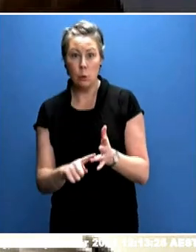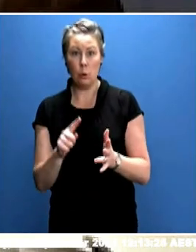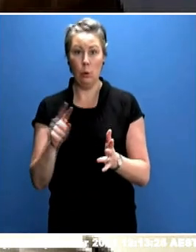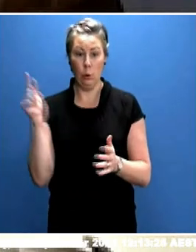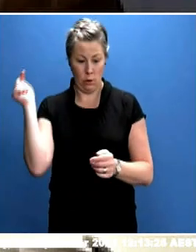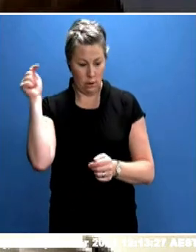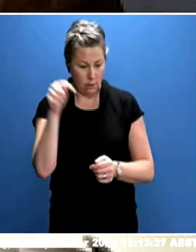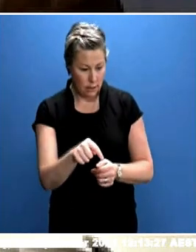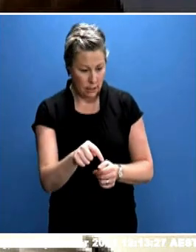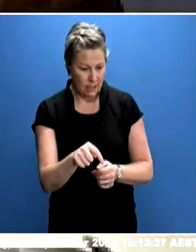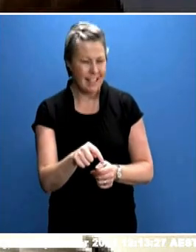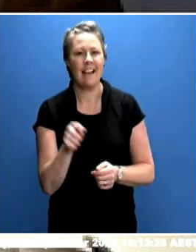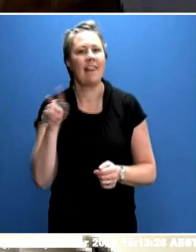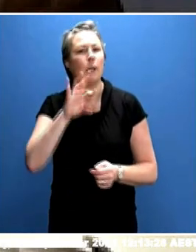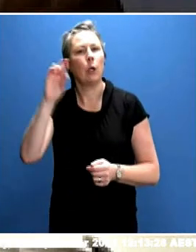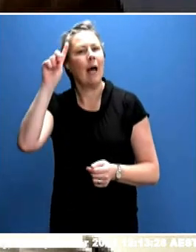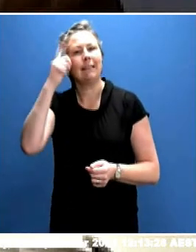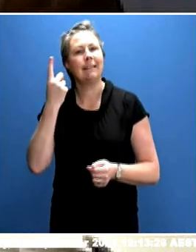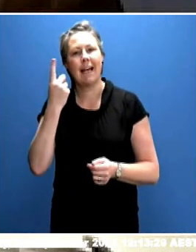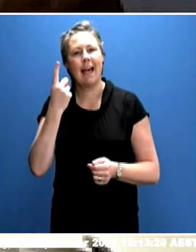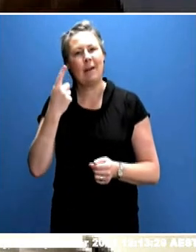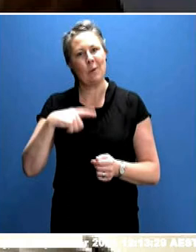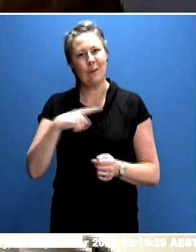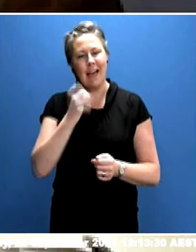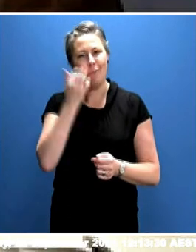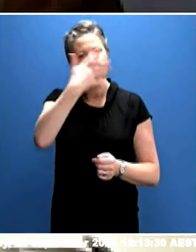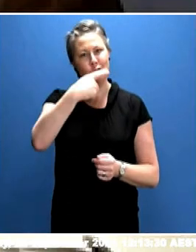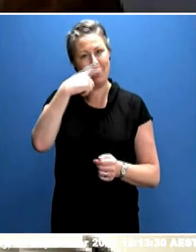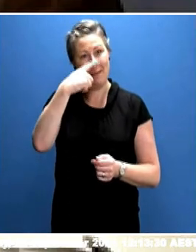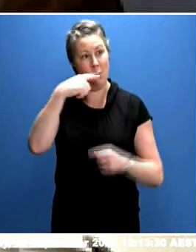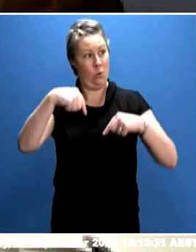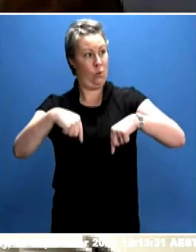situation, they don't get it because the Aboriginal people in this State